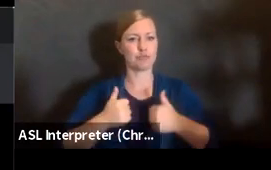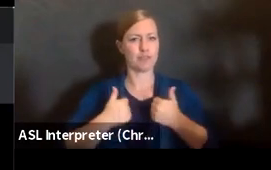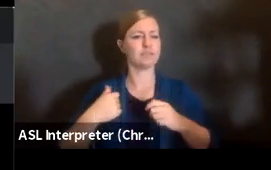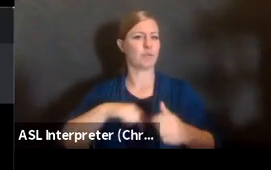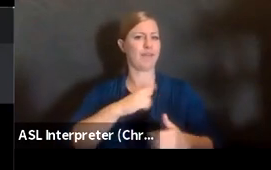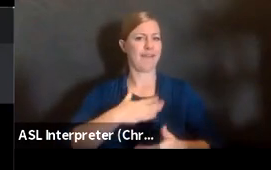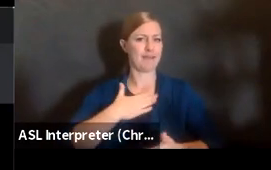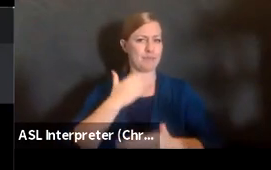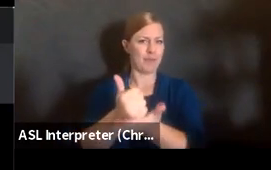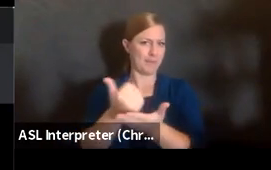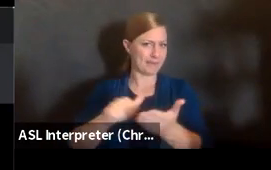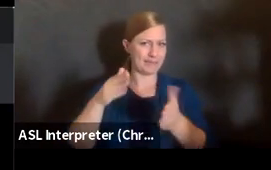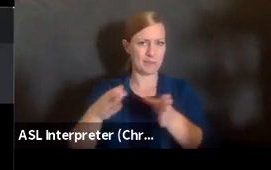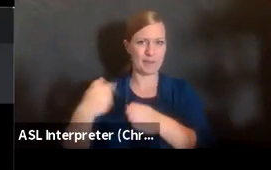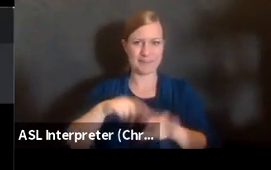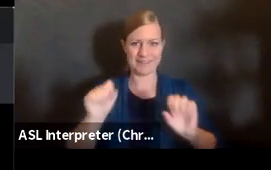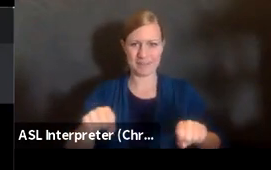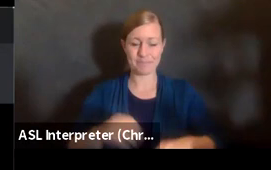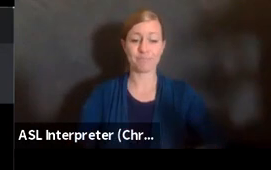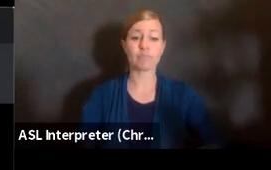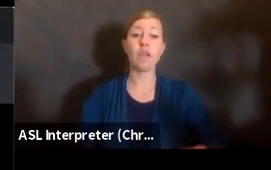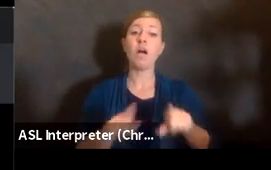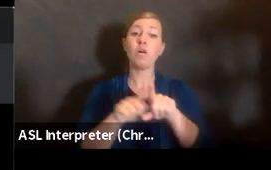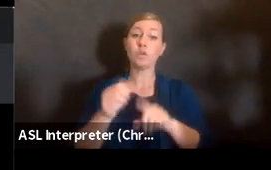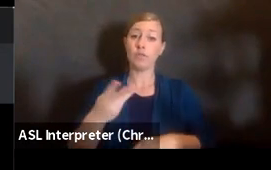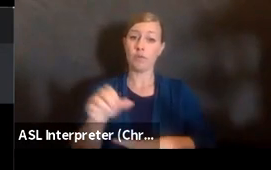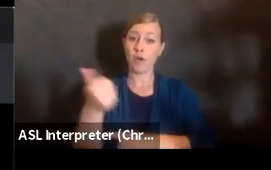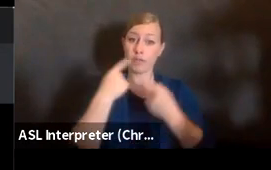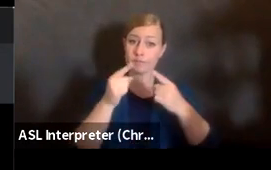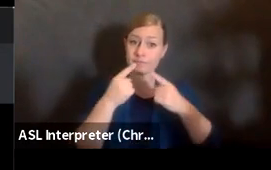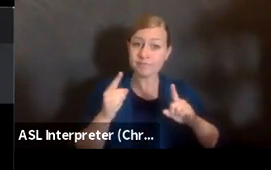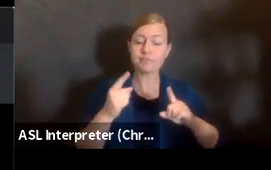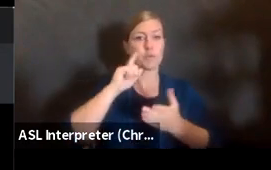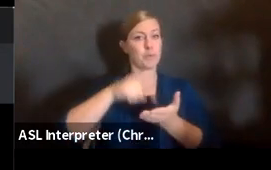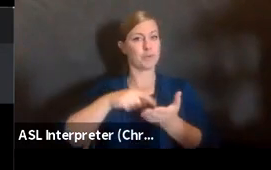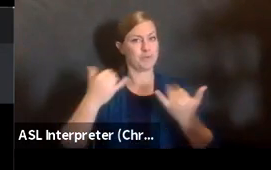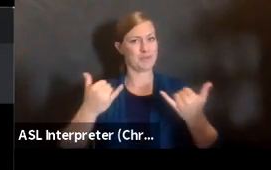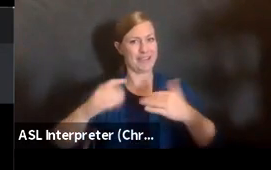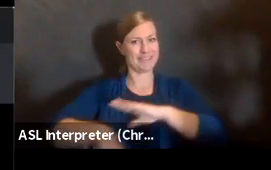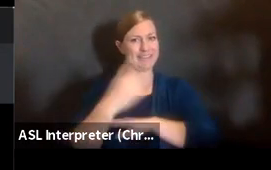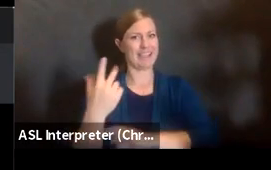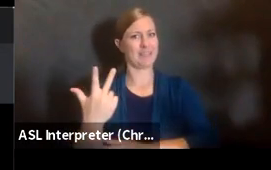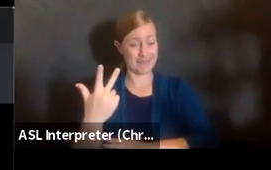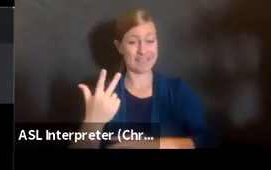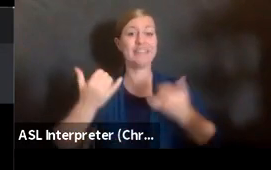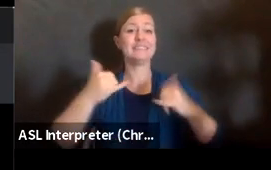Jeff Crawford: Also a few other notes, real quickly as we start. You may have noticed this is day three, we still have your audio and video automatically muted.